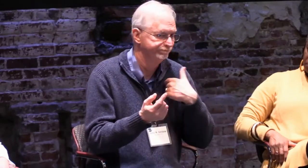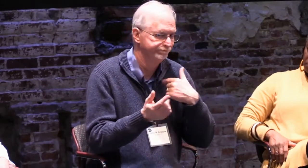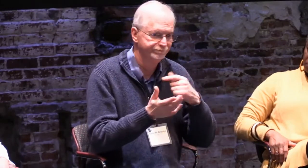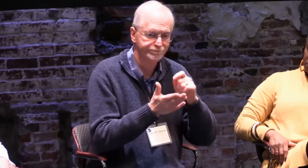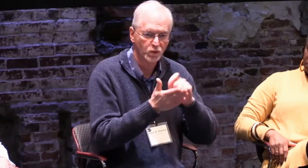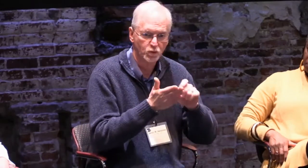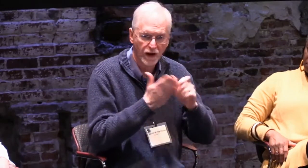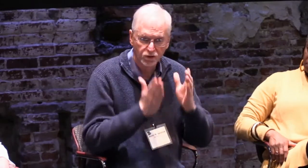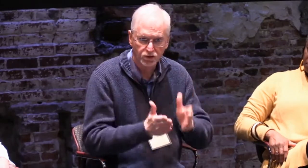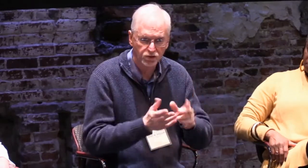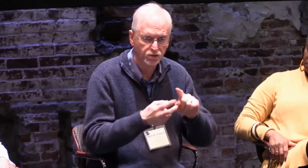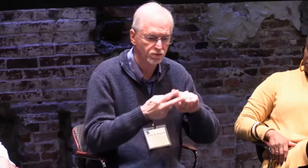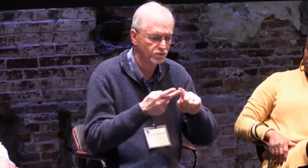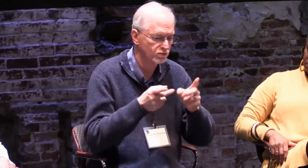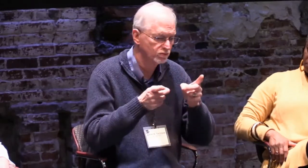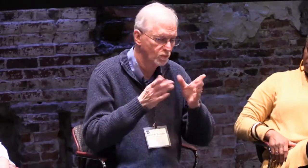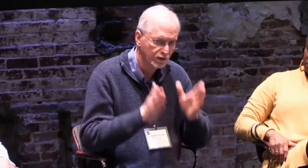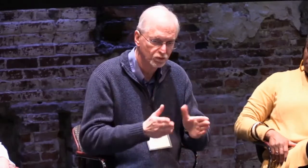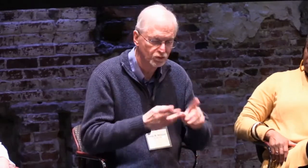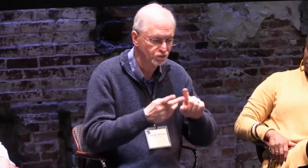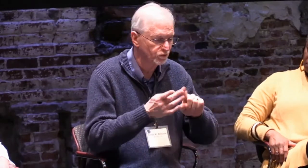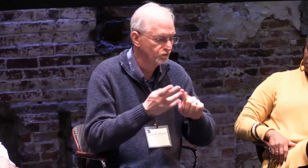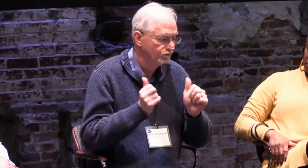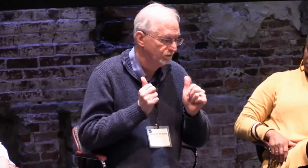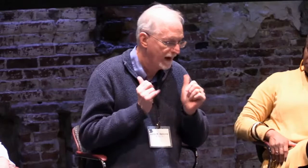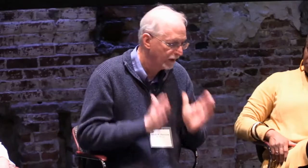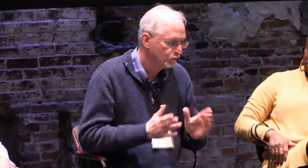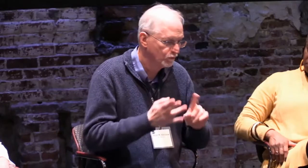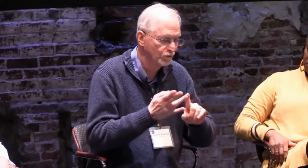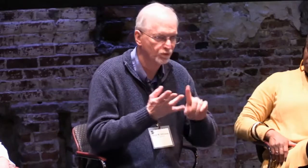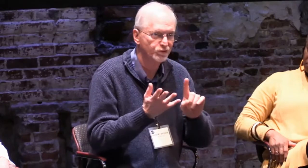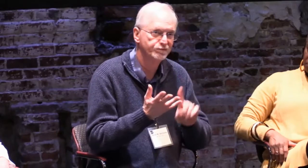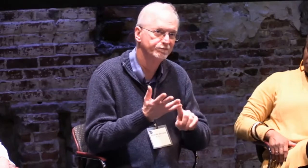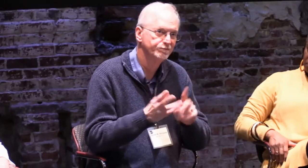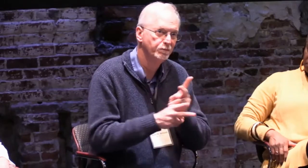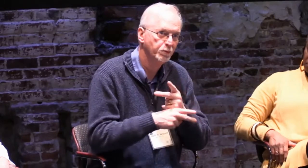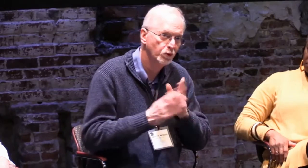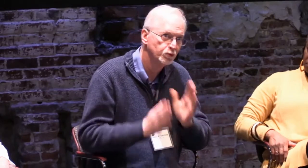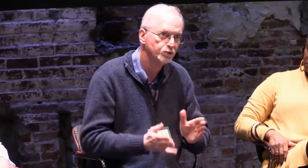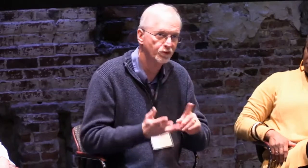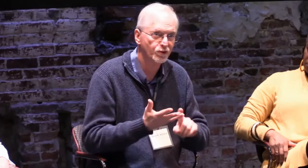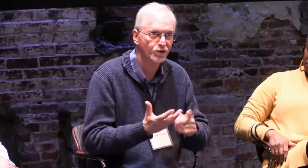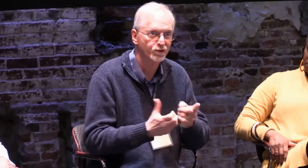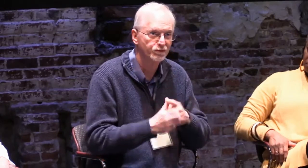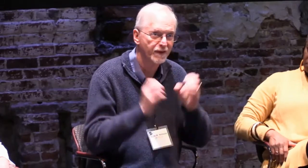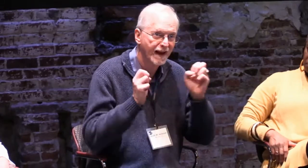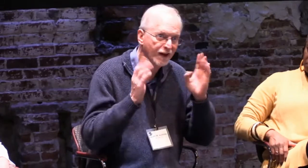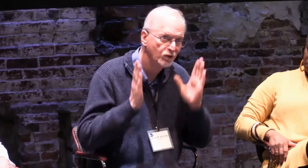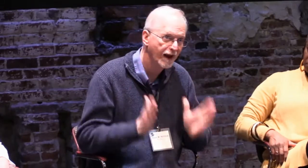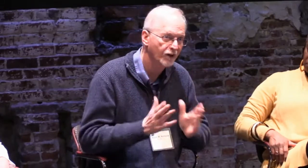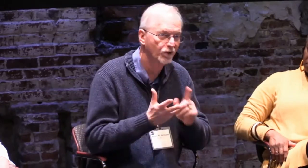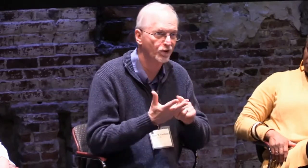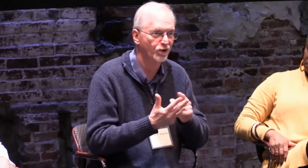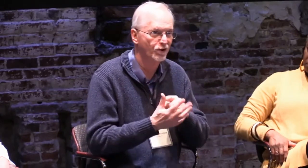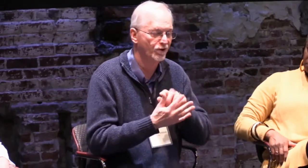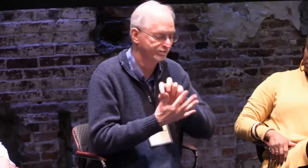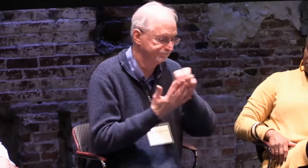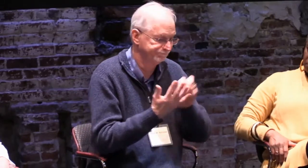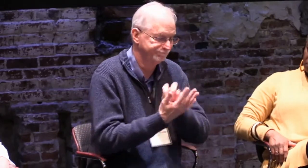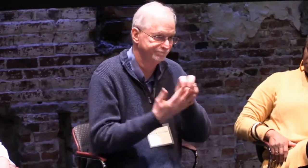At the school for the deaf. I am a writer, a director, an actor, a producer, and educator.